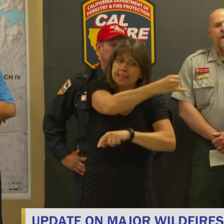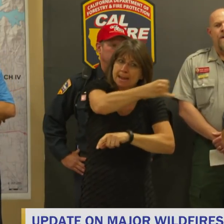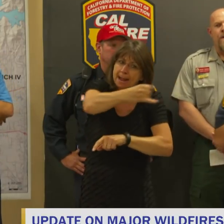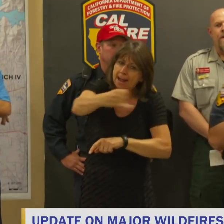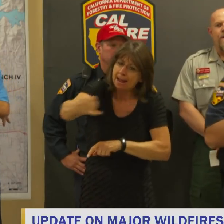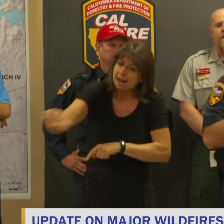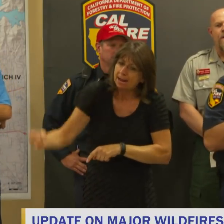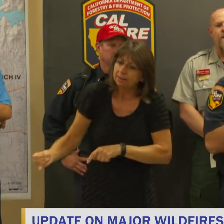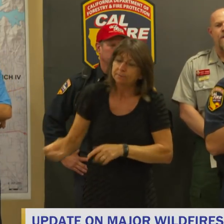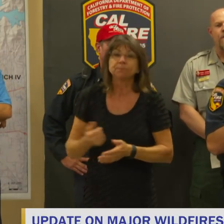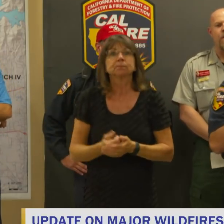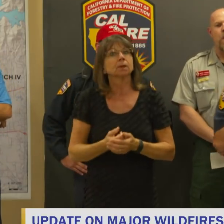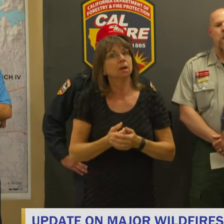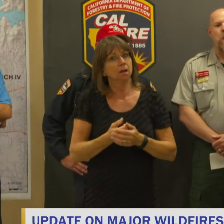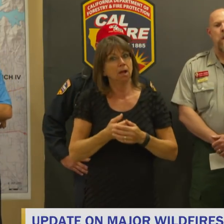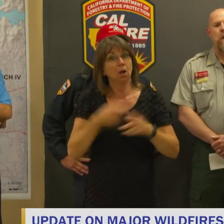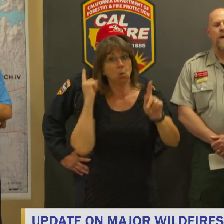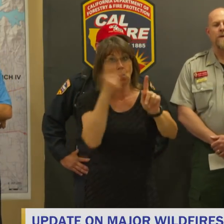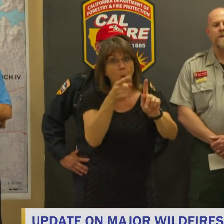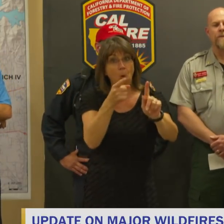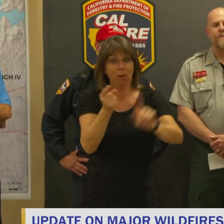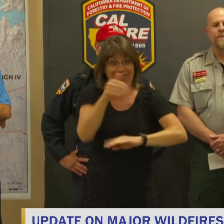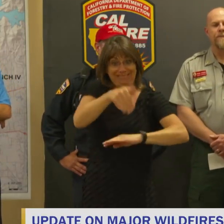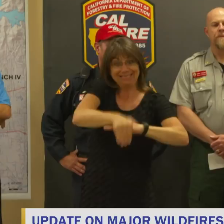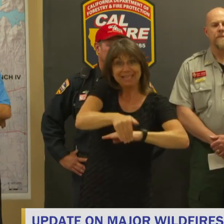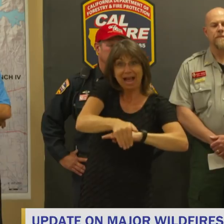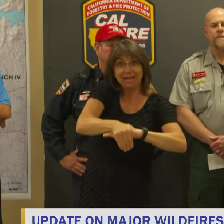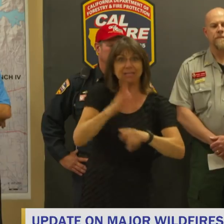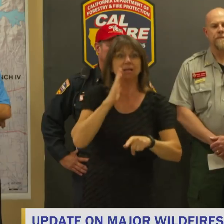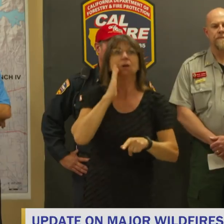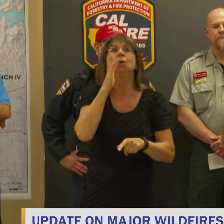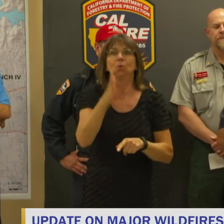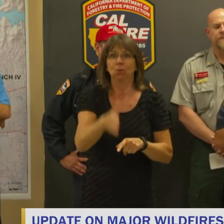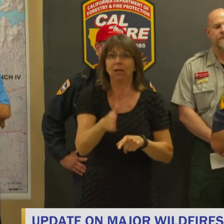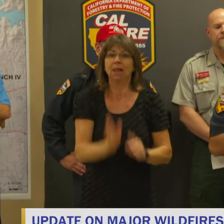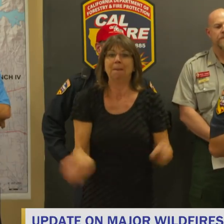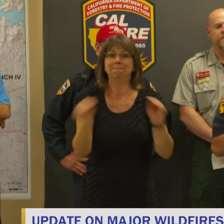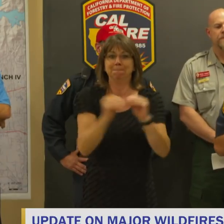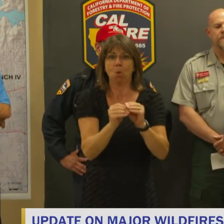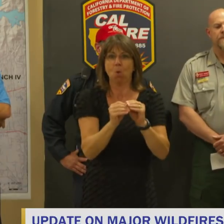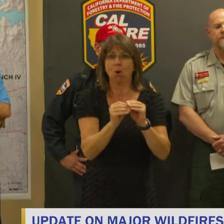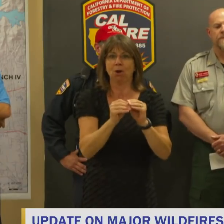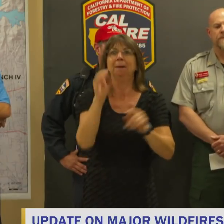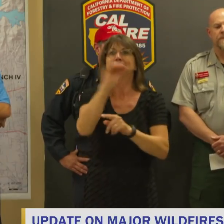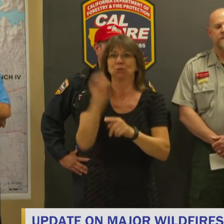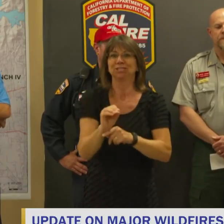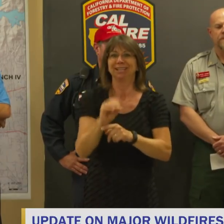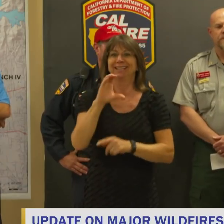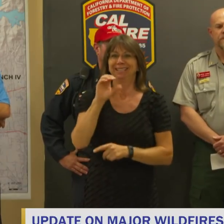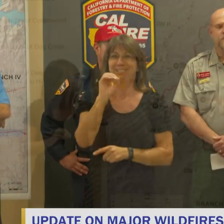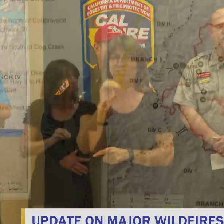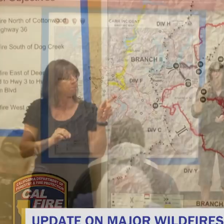you'll start seeing containment percentages increase that was this